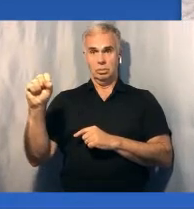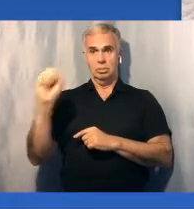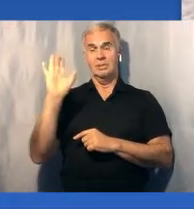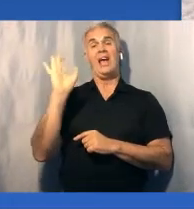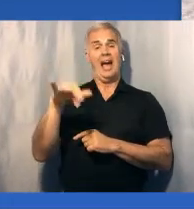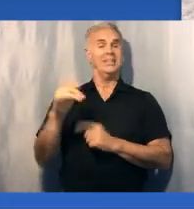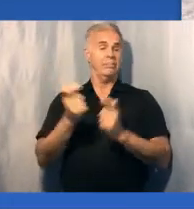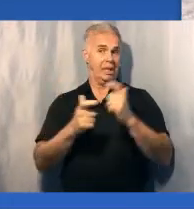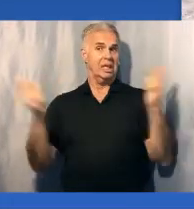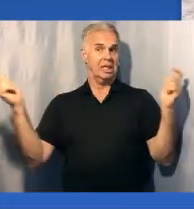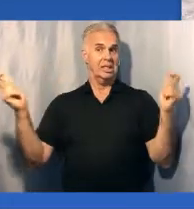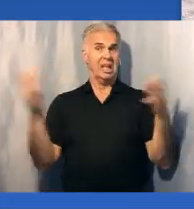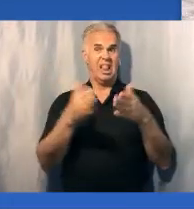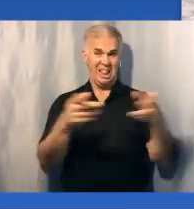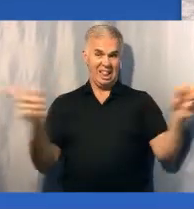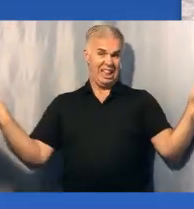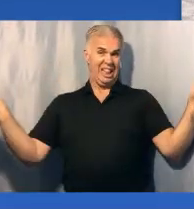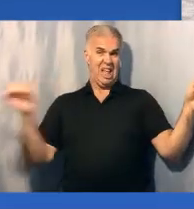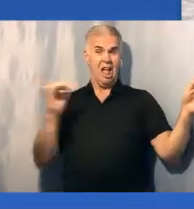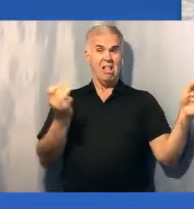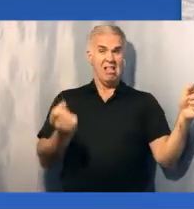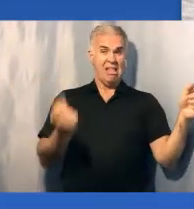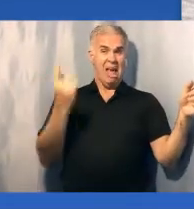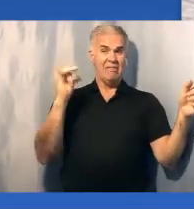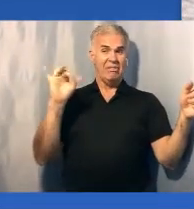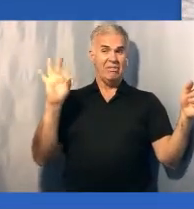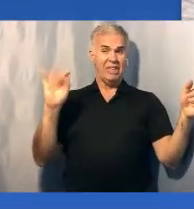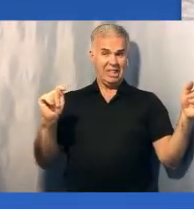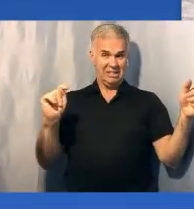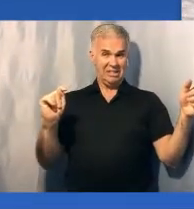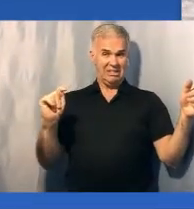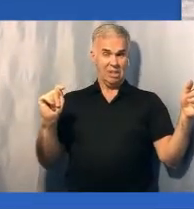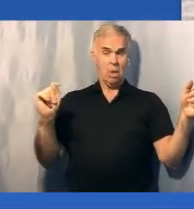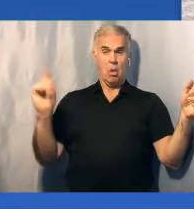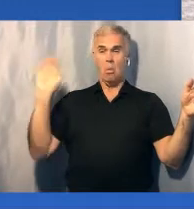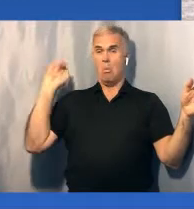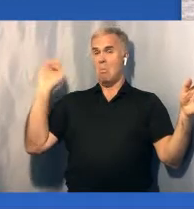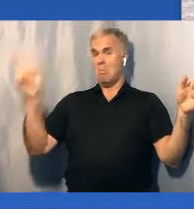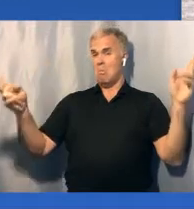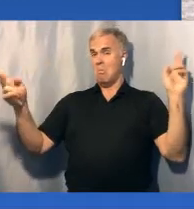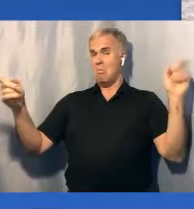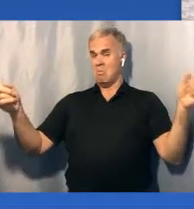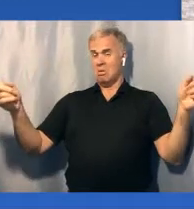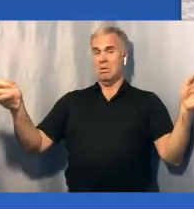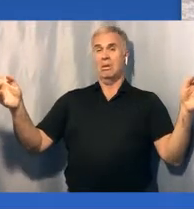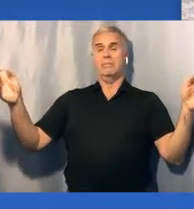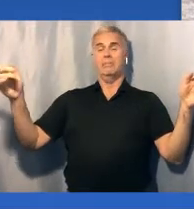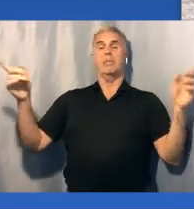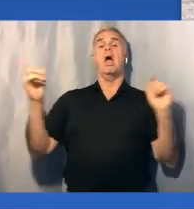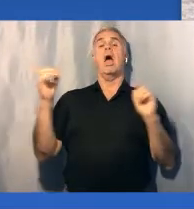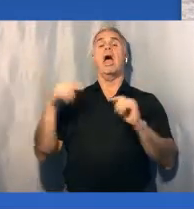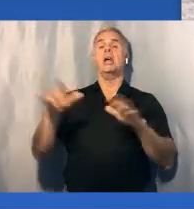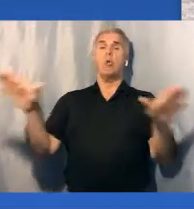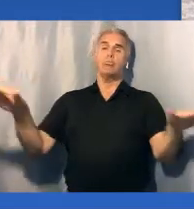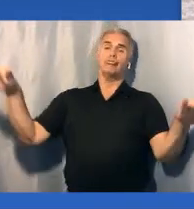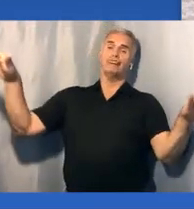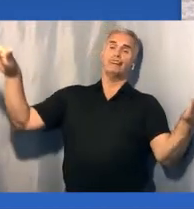than any other bird. When fully spread, its wings measure nearly 12 feet from tip to tip.